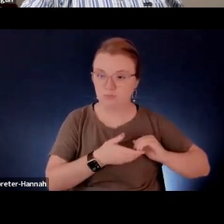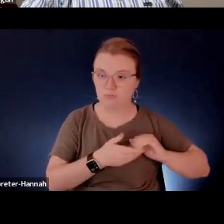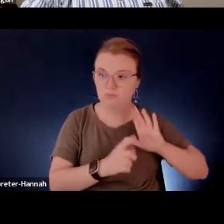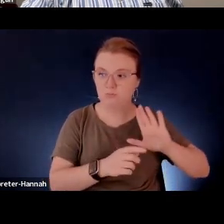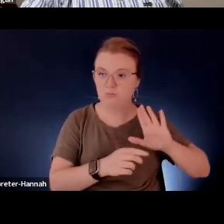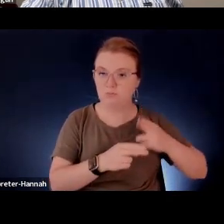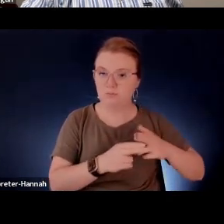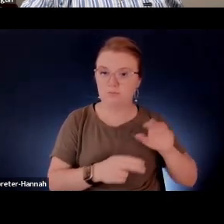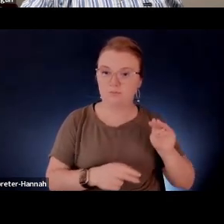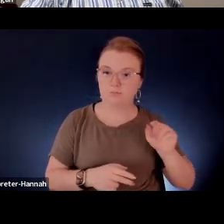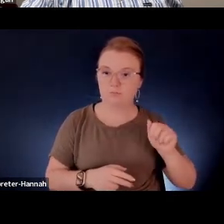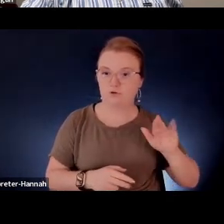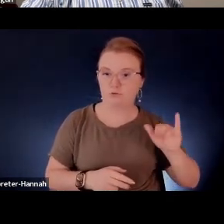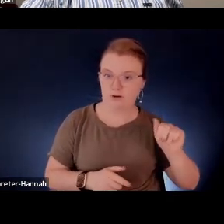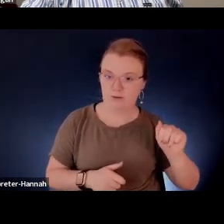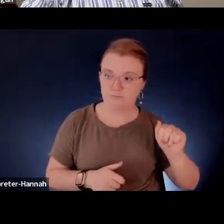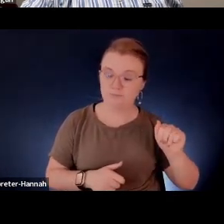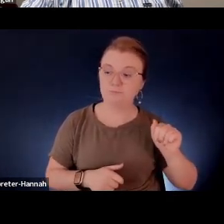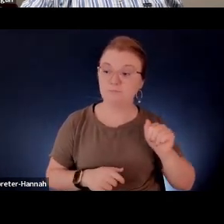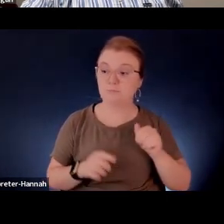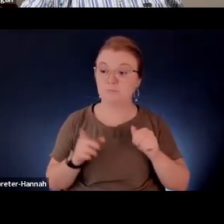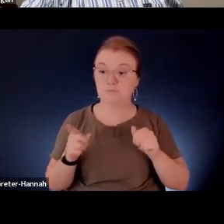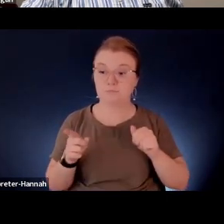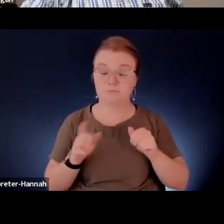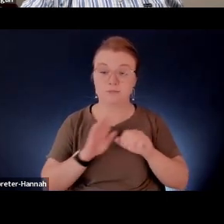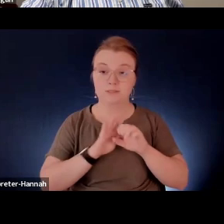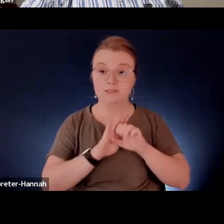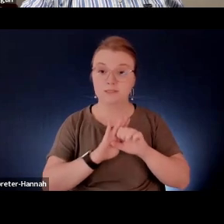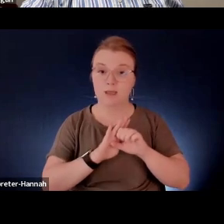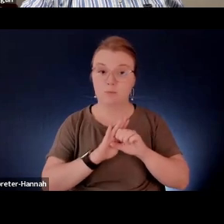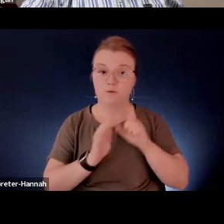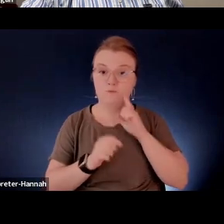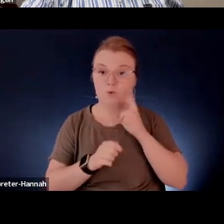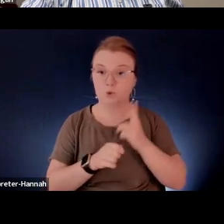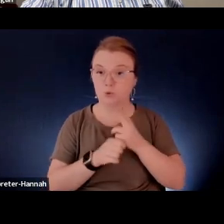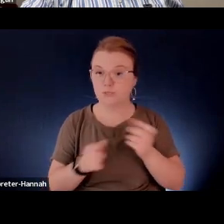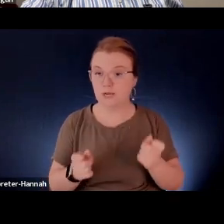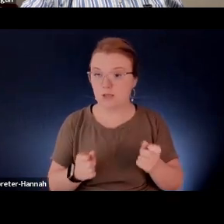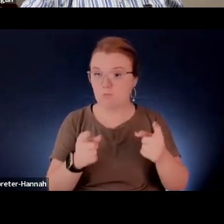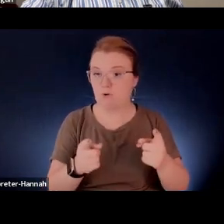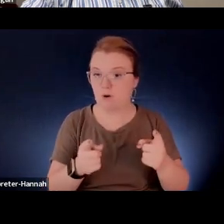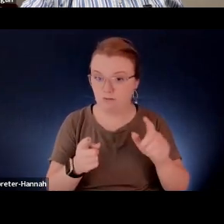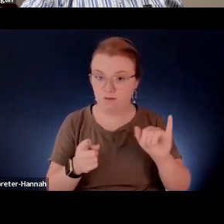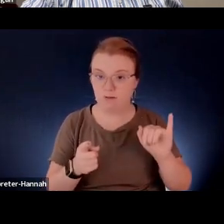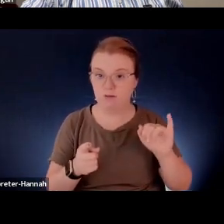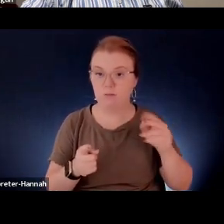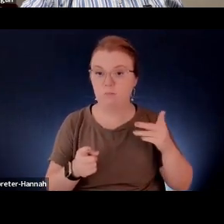And we, this is an example of using improv to help students with engagement